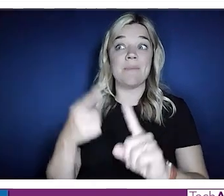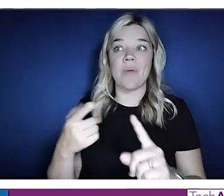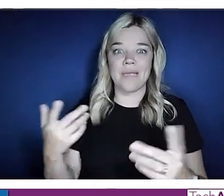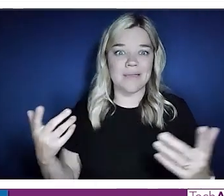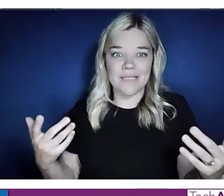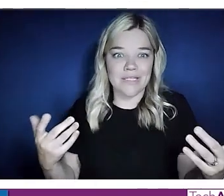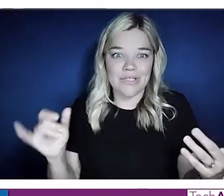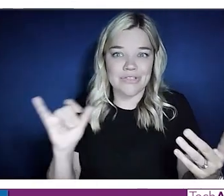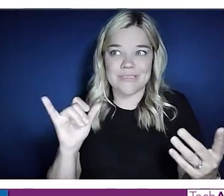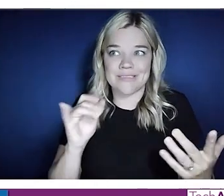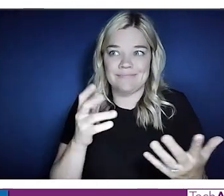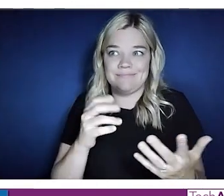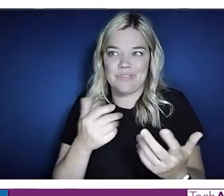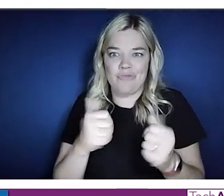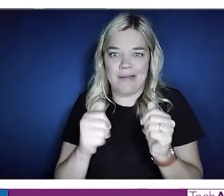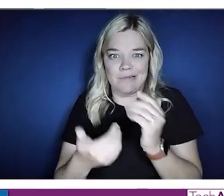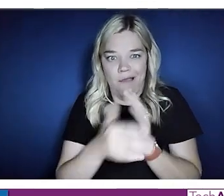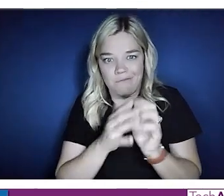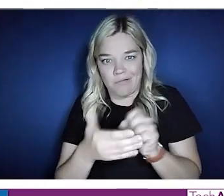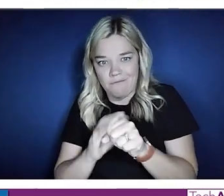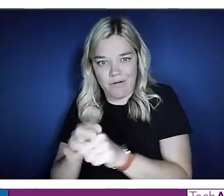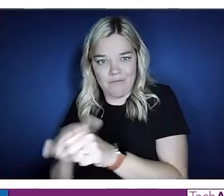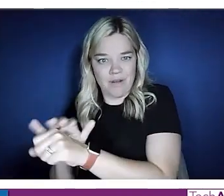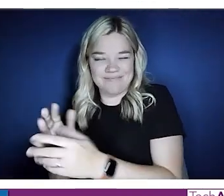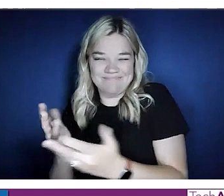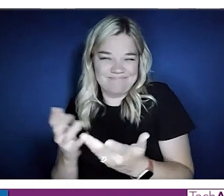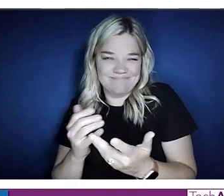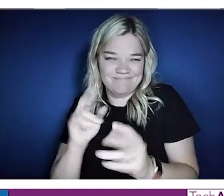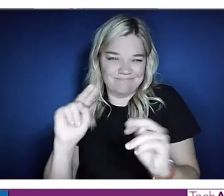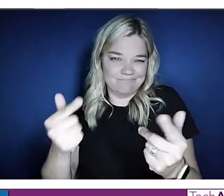So okay, next, we have a question from Glenn.